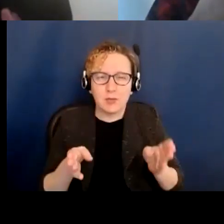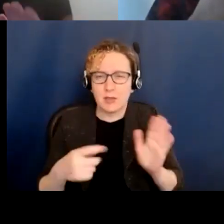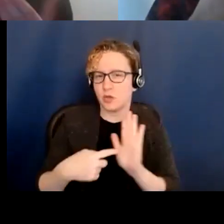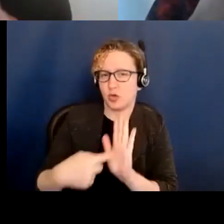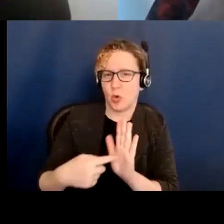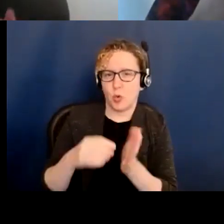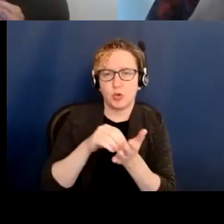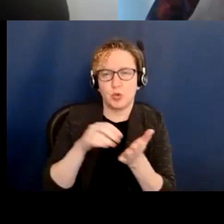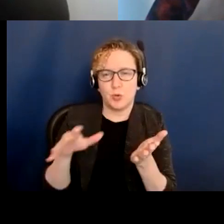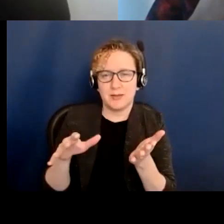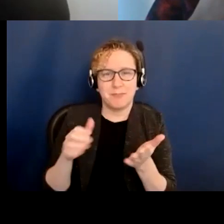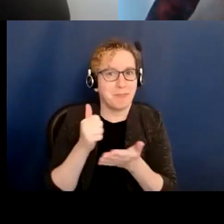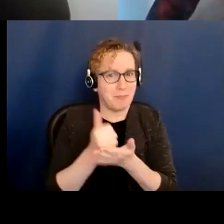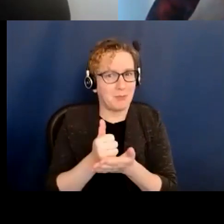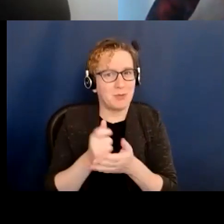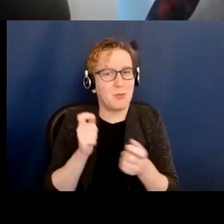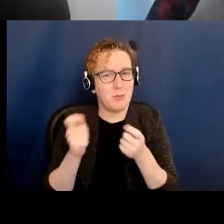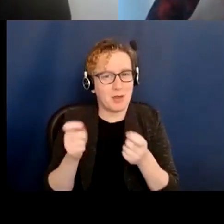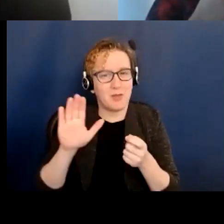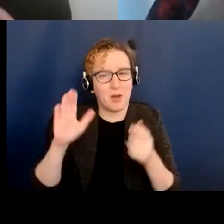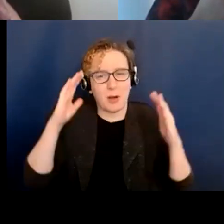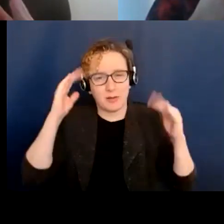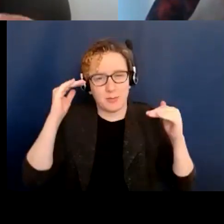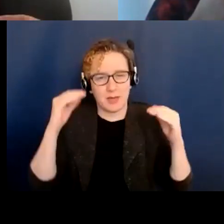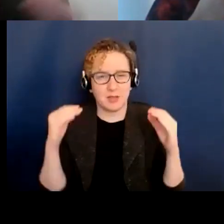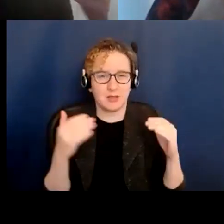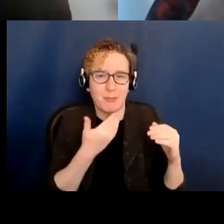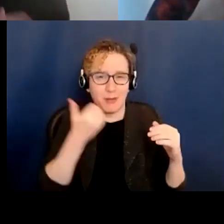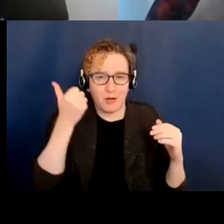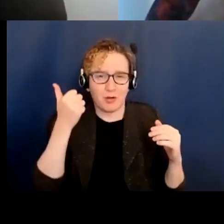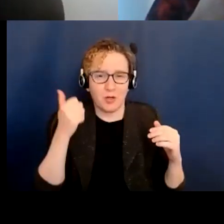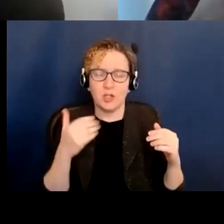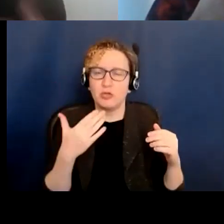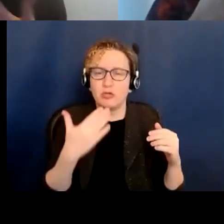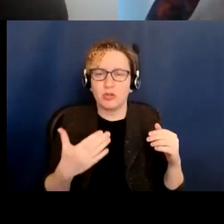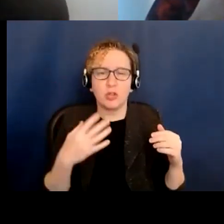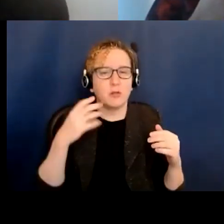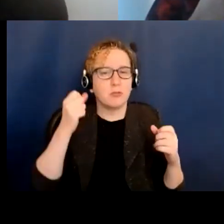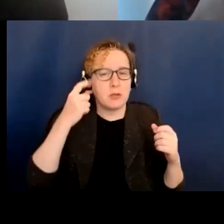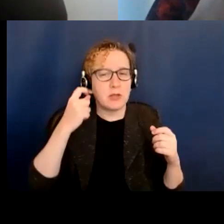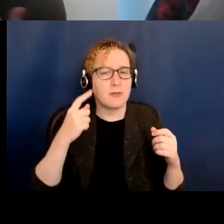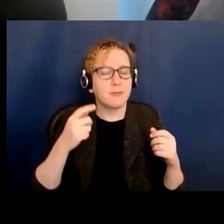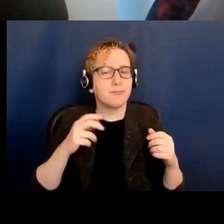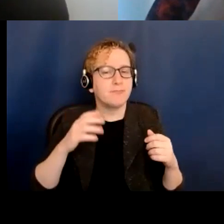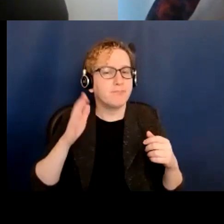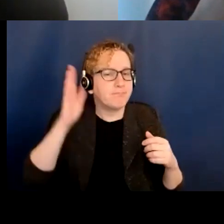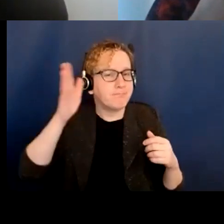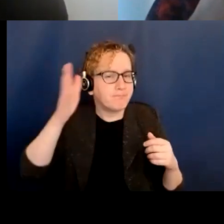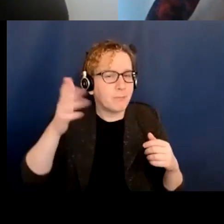and have a good understanding of their experience, the only time I conducted a site visit was